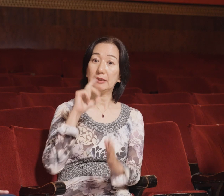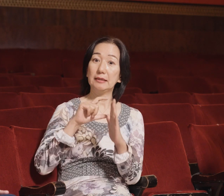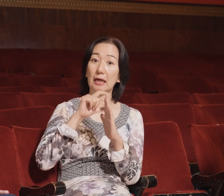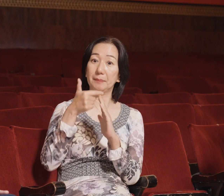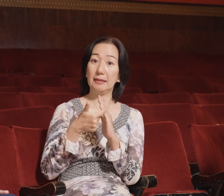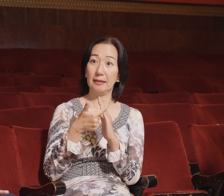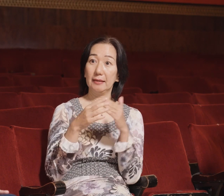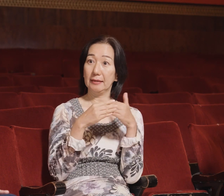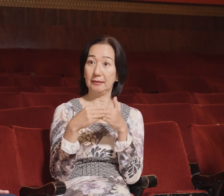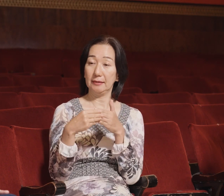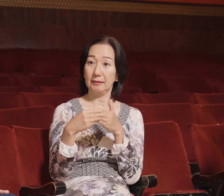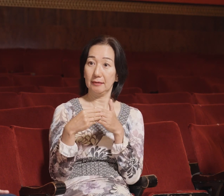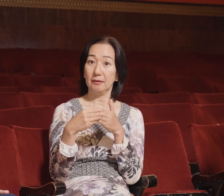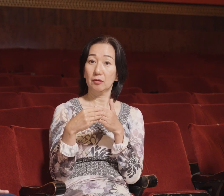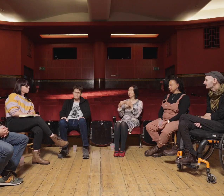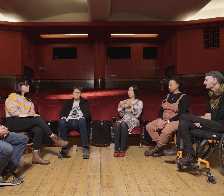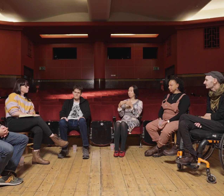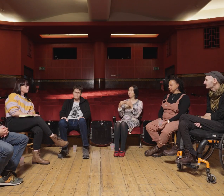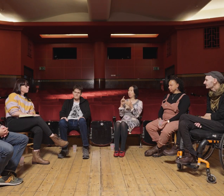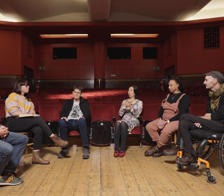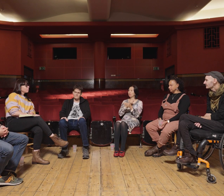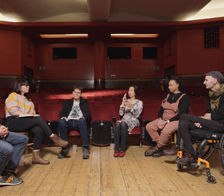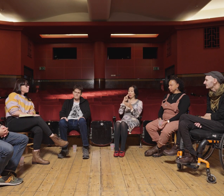Why not to have a deaf or disabled leader?